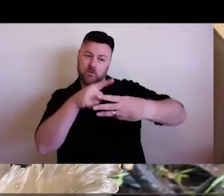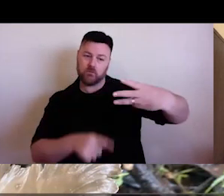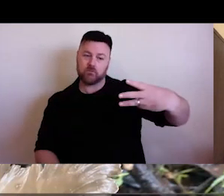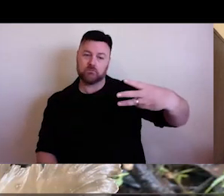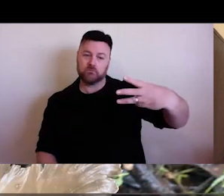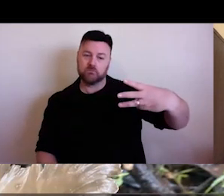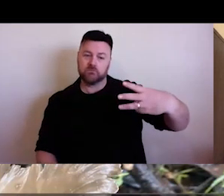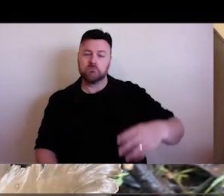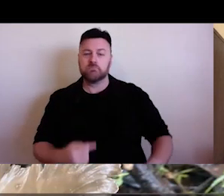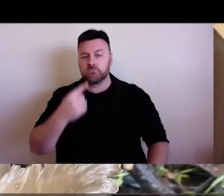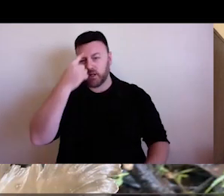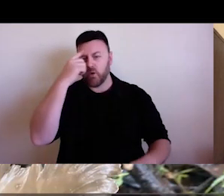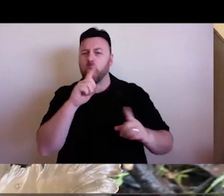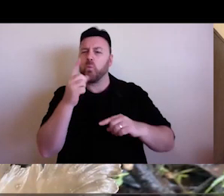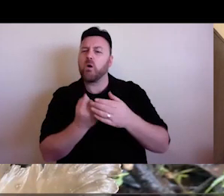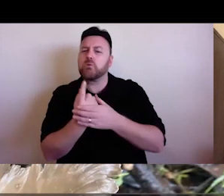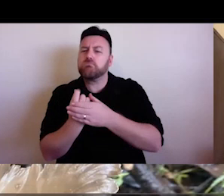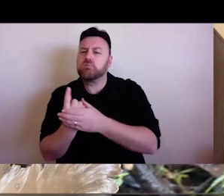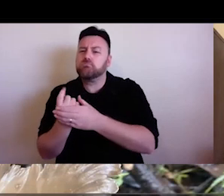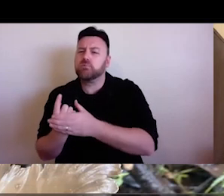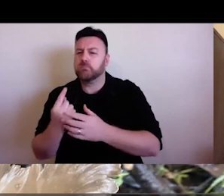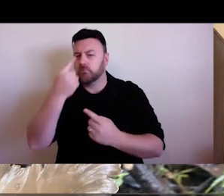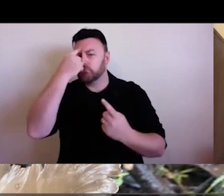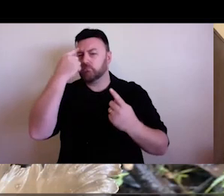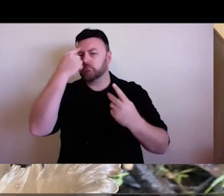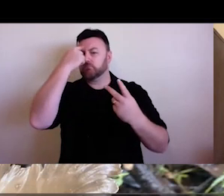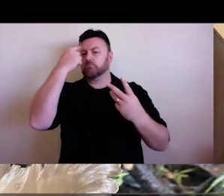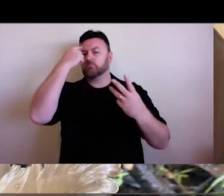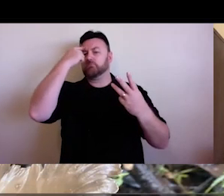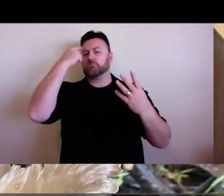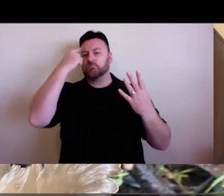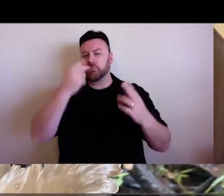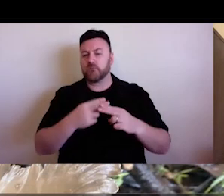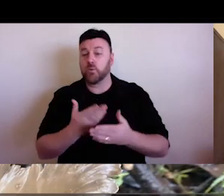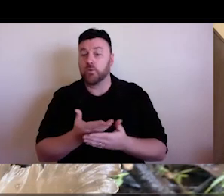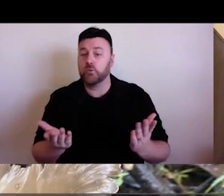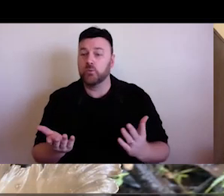emerges and to share with those around you, or to really push those